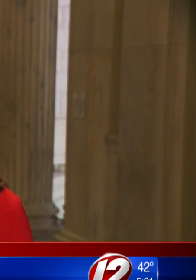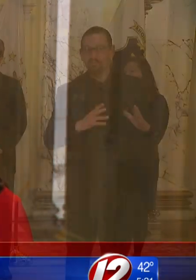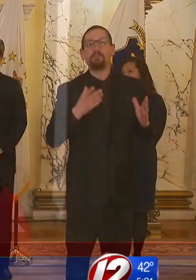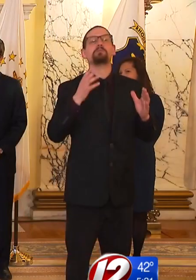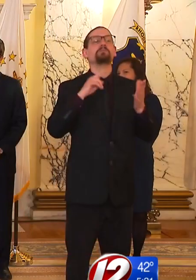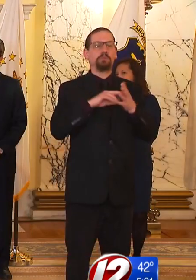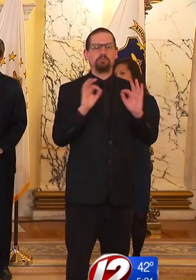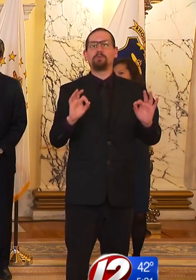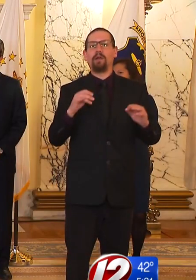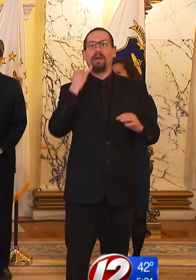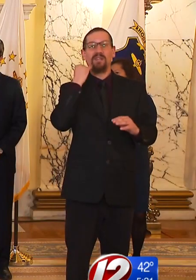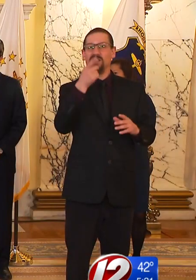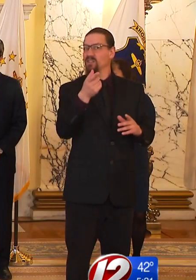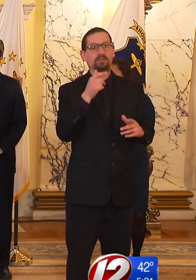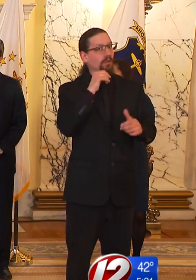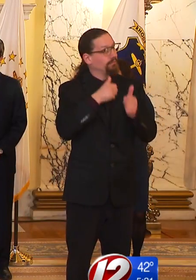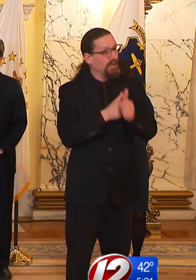SAY'S THERE'S MANY FACTORS THAT